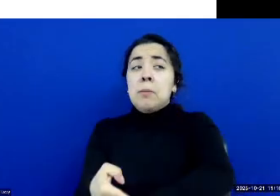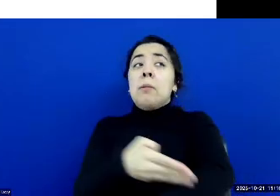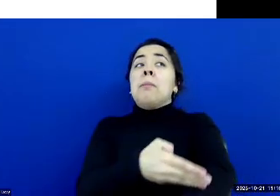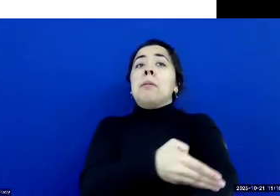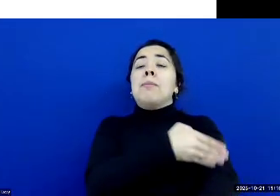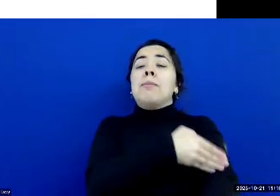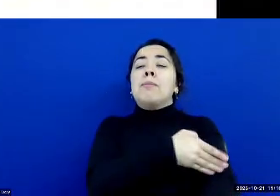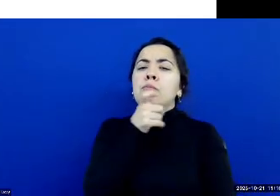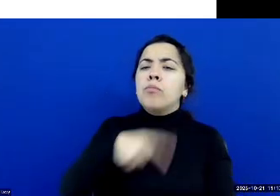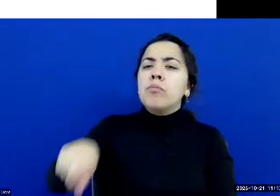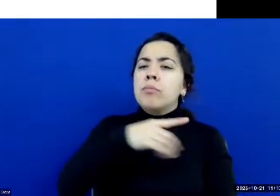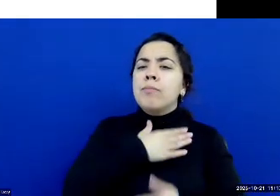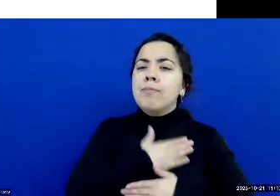Kathleen DeForest: How many people have a hobby?